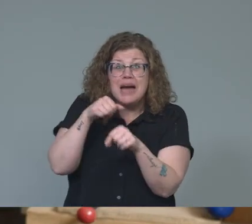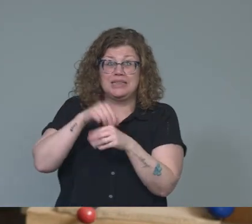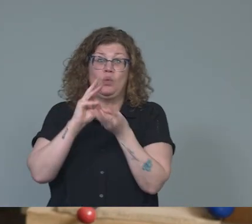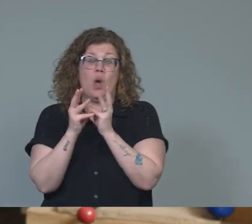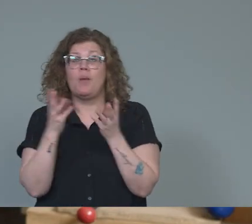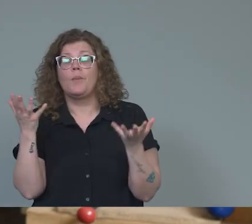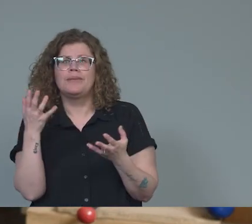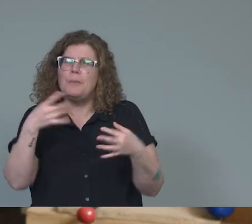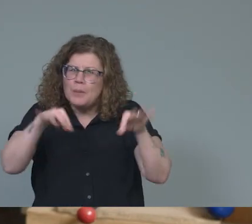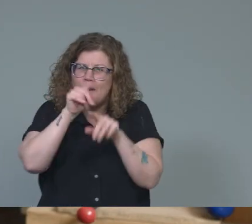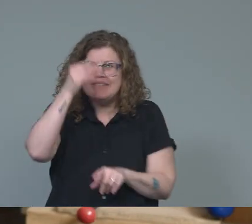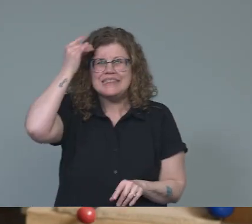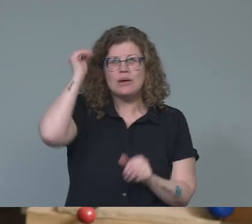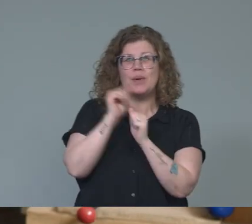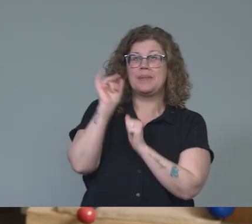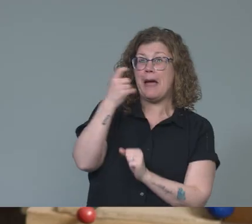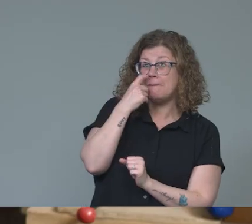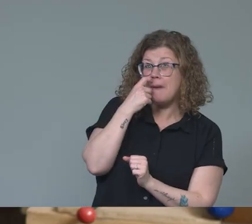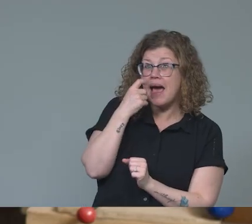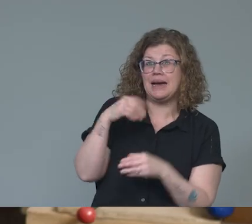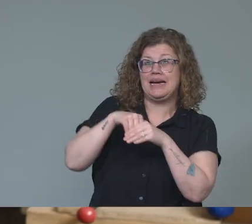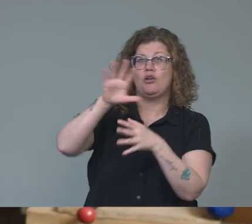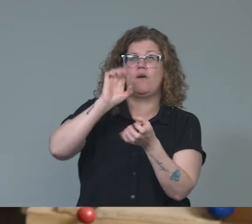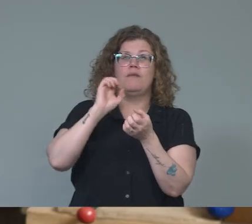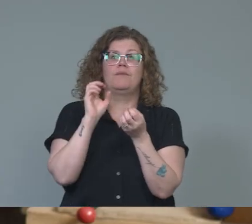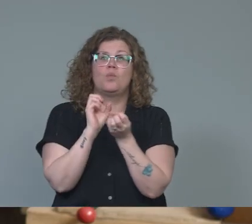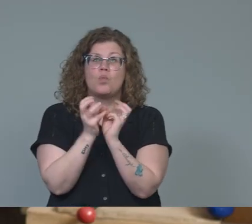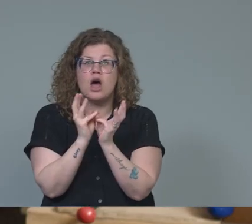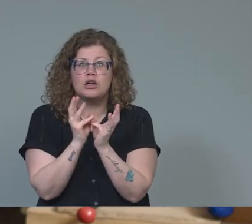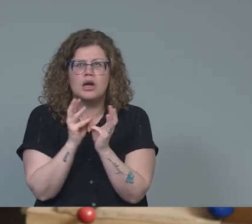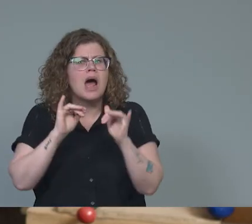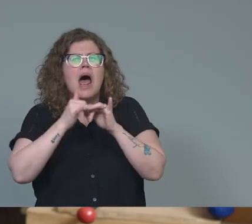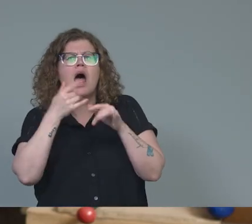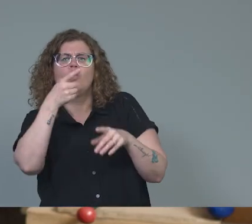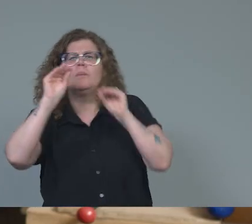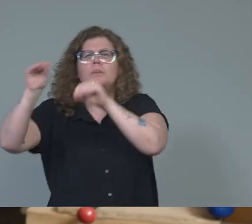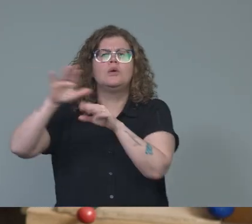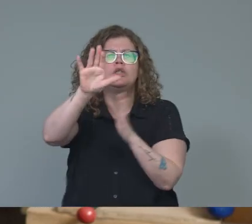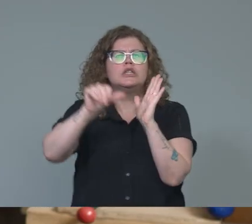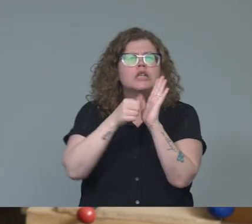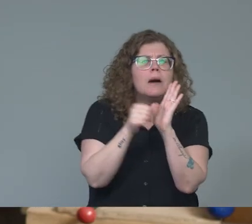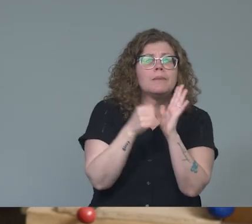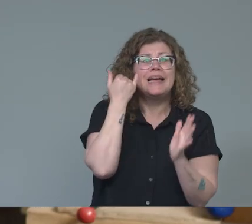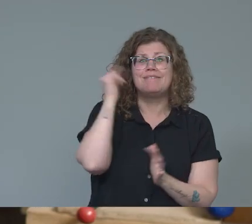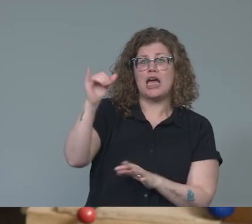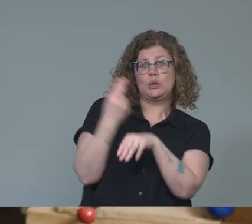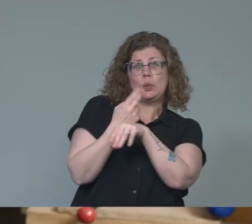I really had no experience in public art, and there's so much you have to consider when you're doing public art.